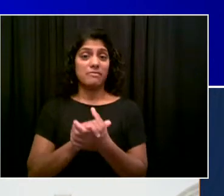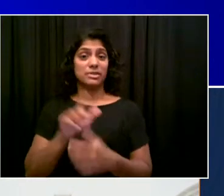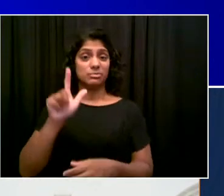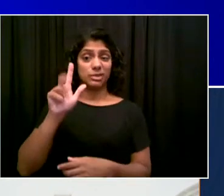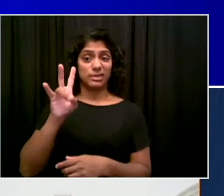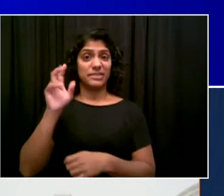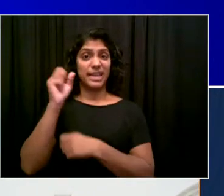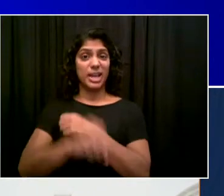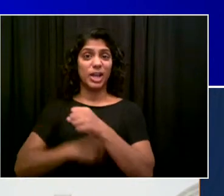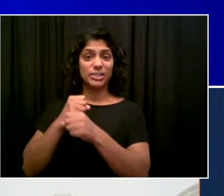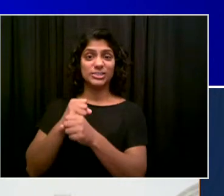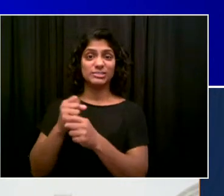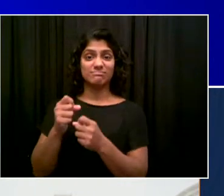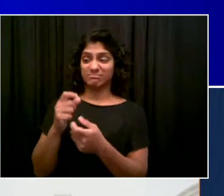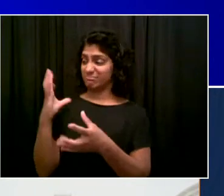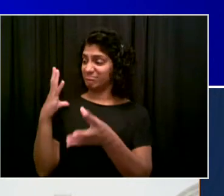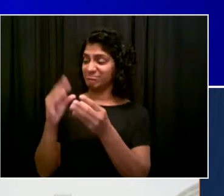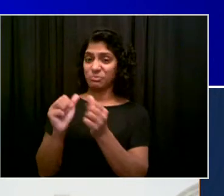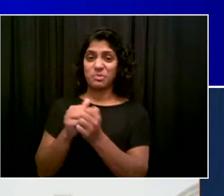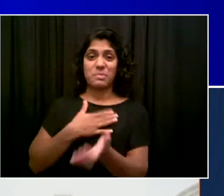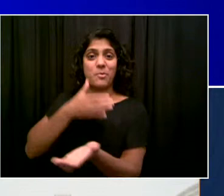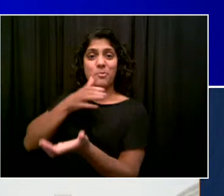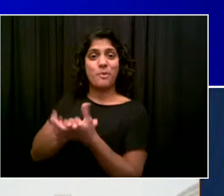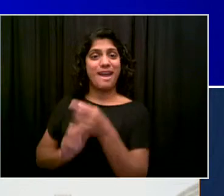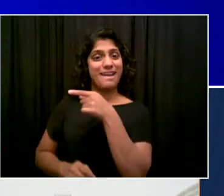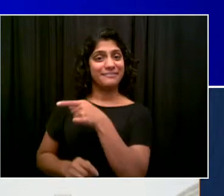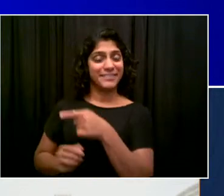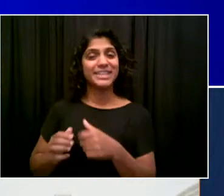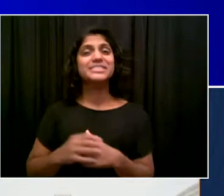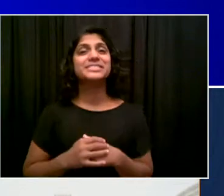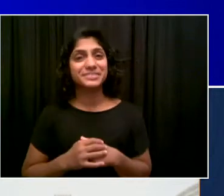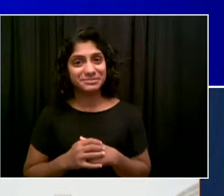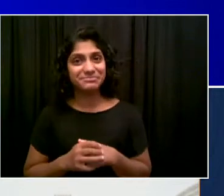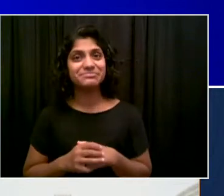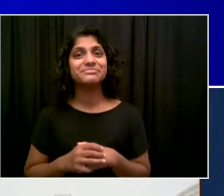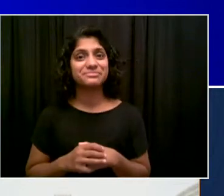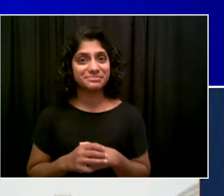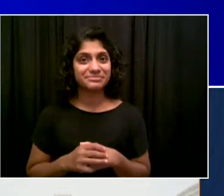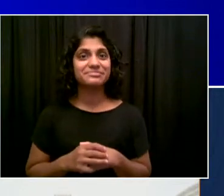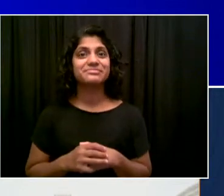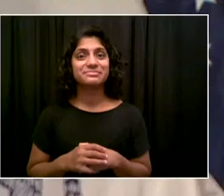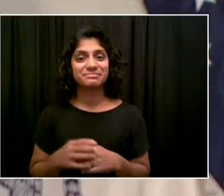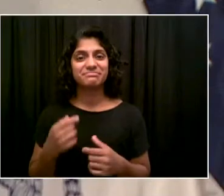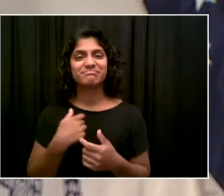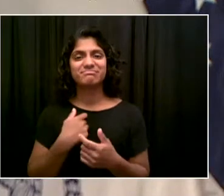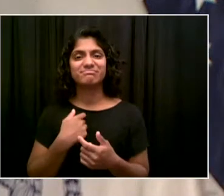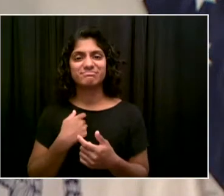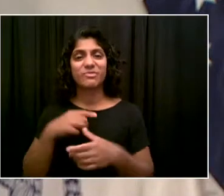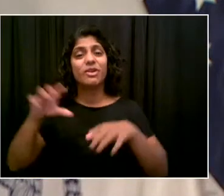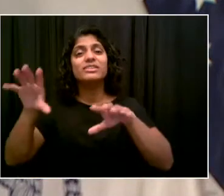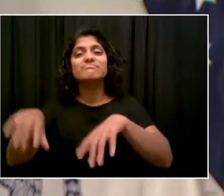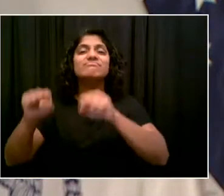MY CASE, AND IT'S THE MOST BEAUTIFUL INSTITUTION